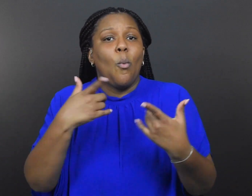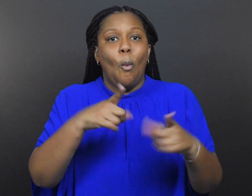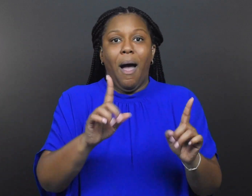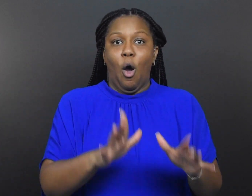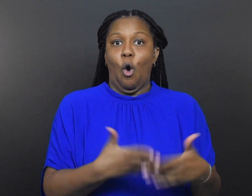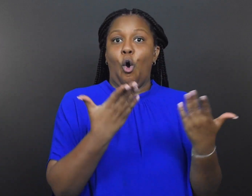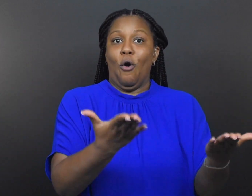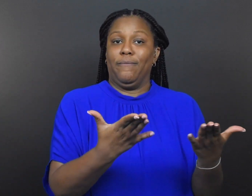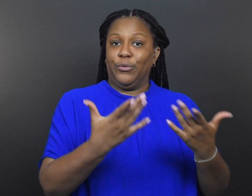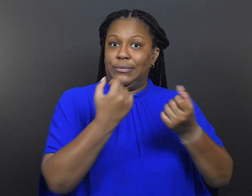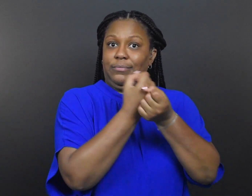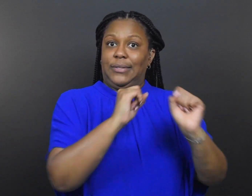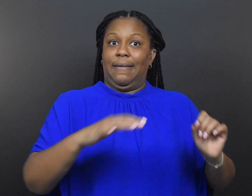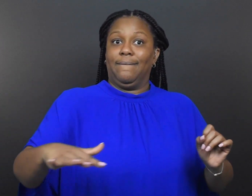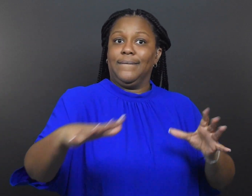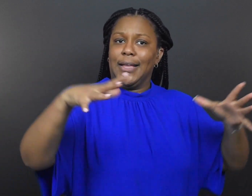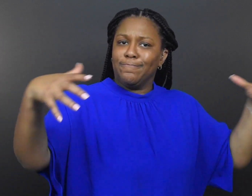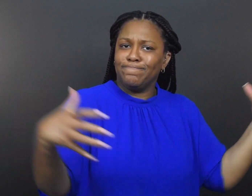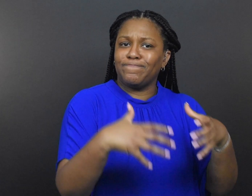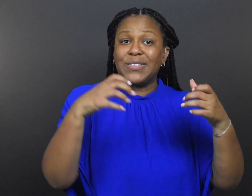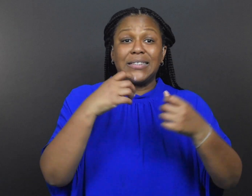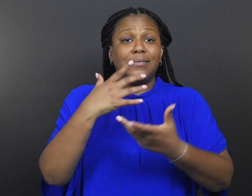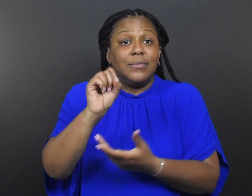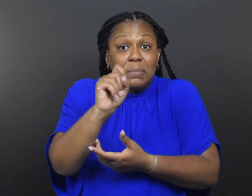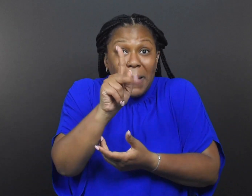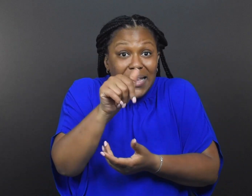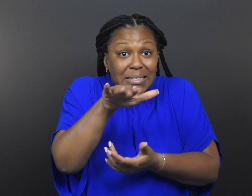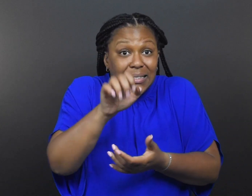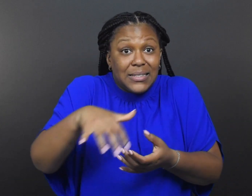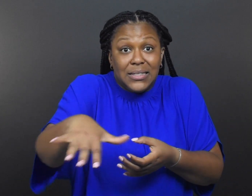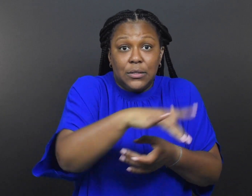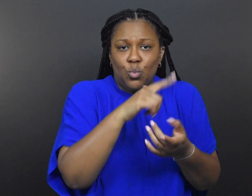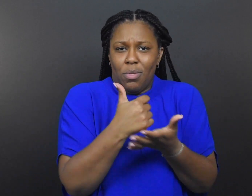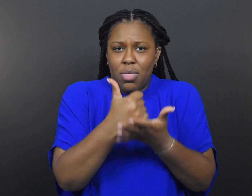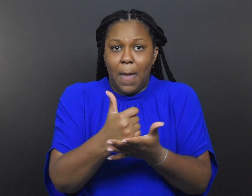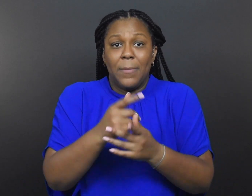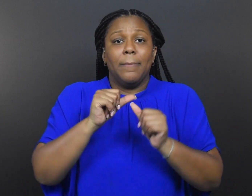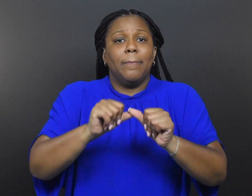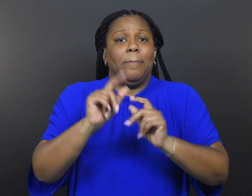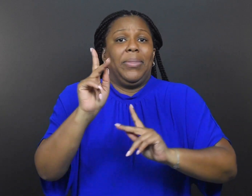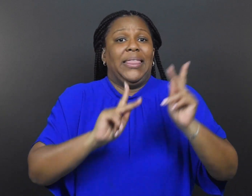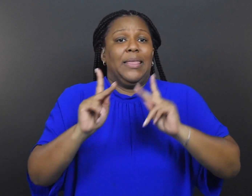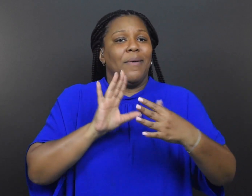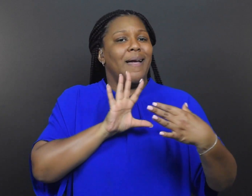a safe gathering space helped keep people connected during these challenging times.